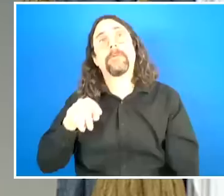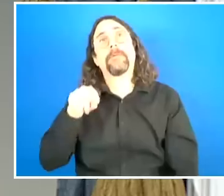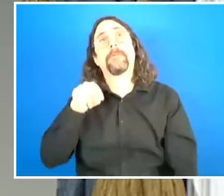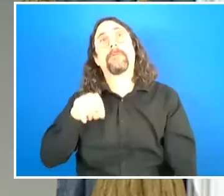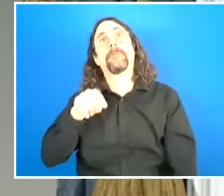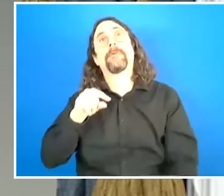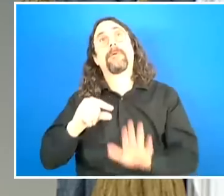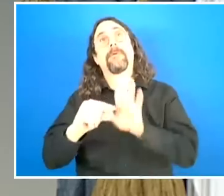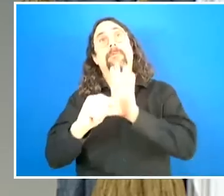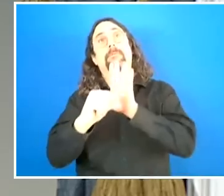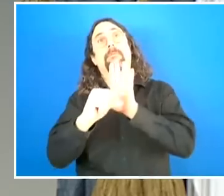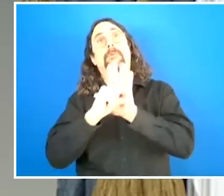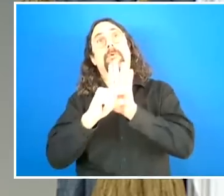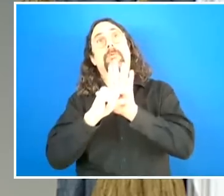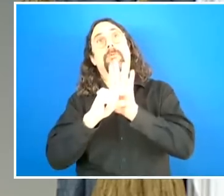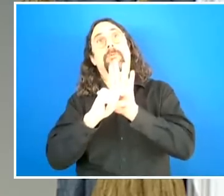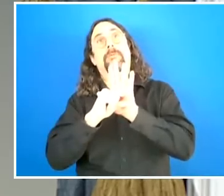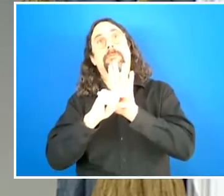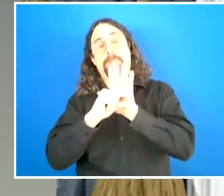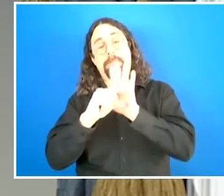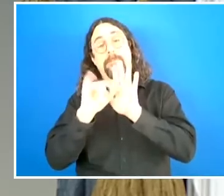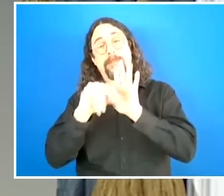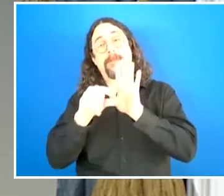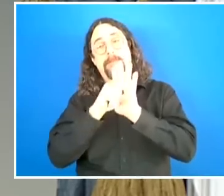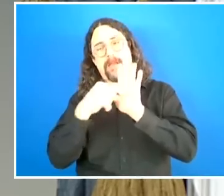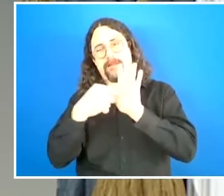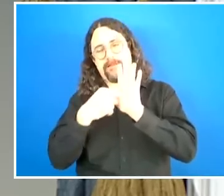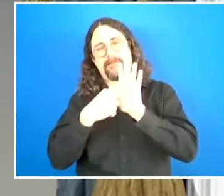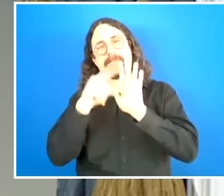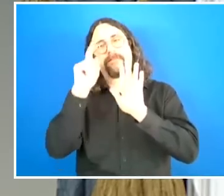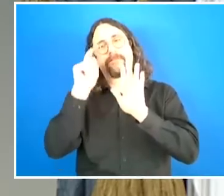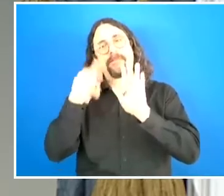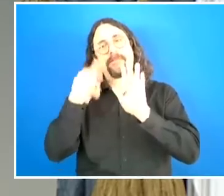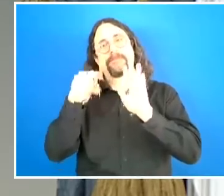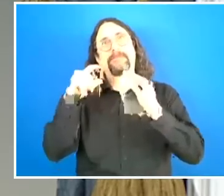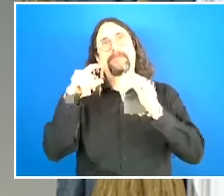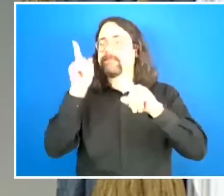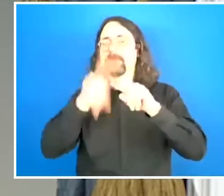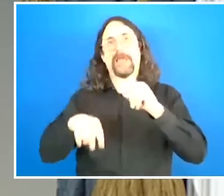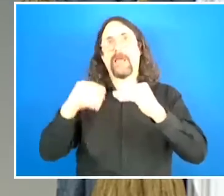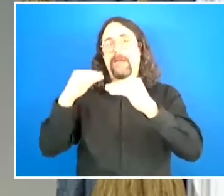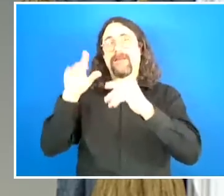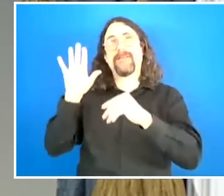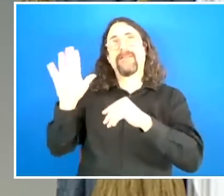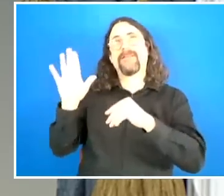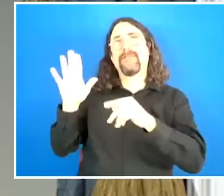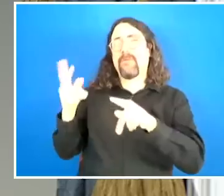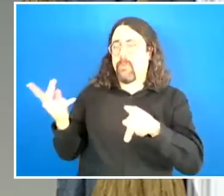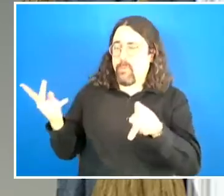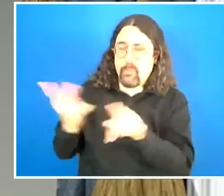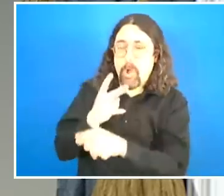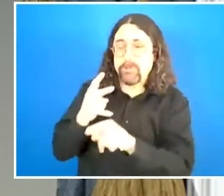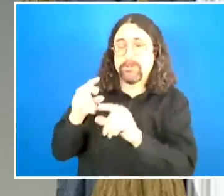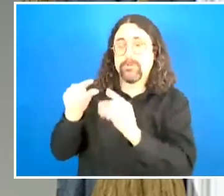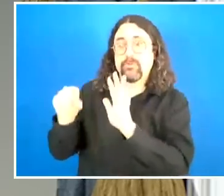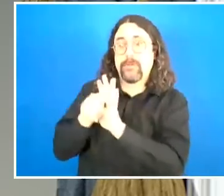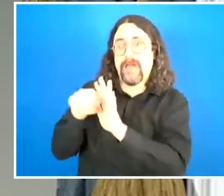THAT'S A SAFETY NET FOR OUR STUDENTS BUT SECONDLY, ONCE A STUDENT IS READY FOR A LETTER GRADE,TH E STUDENT AND FAMILY HAVE WILL